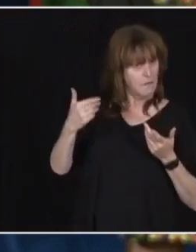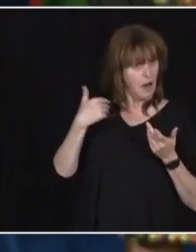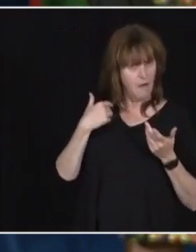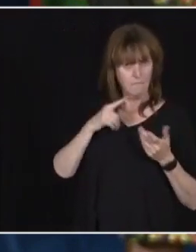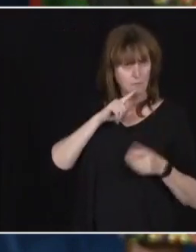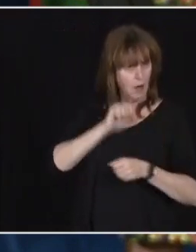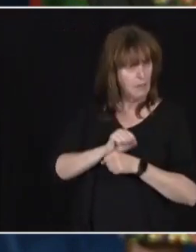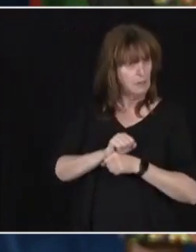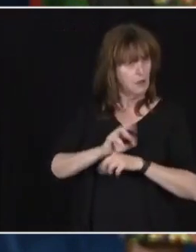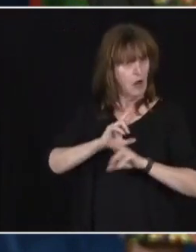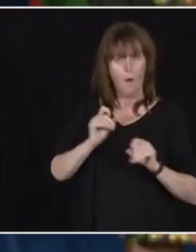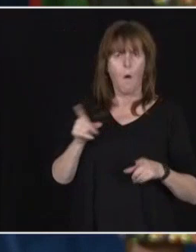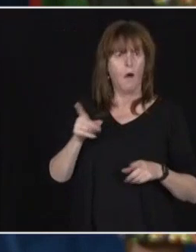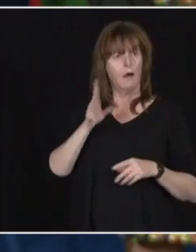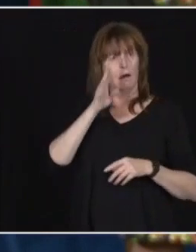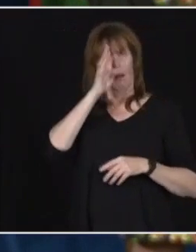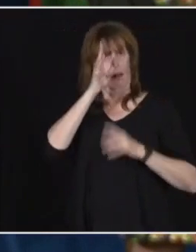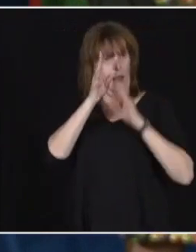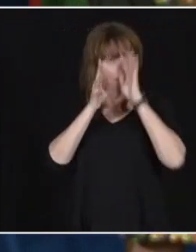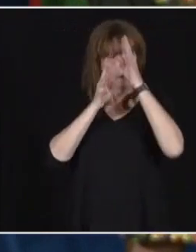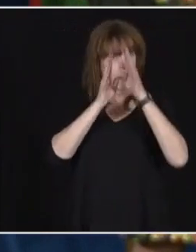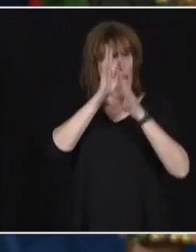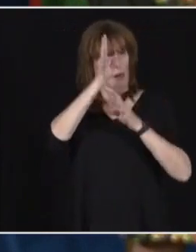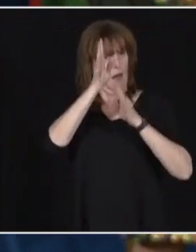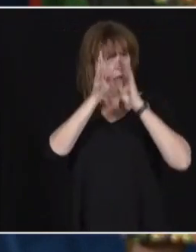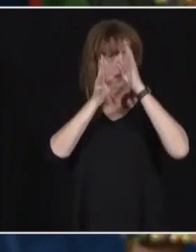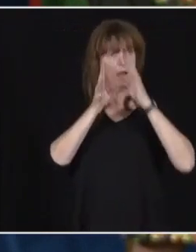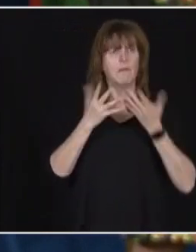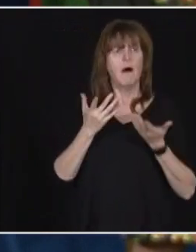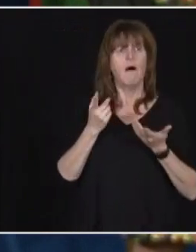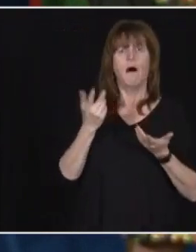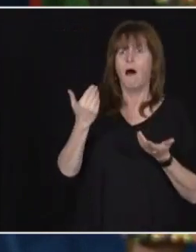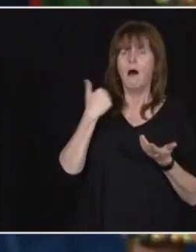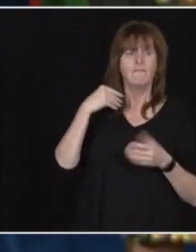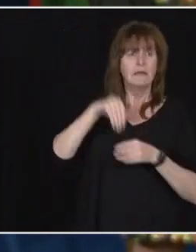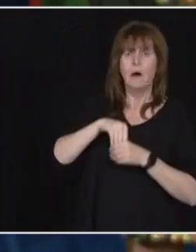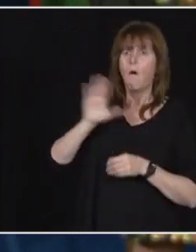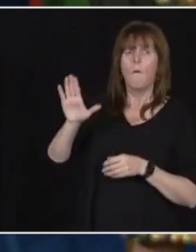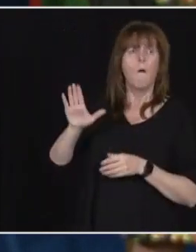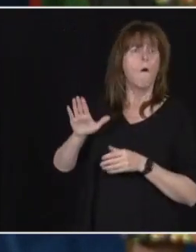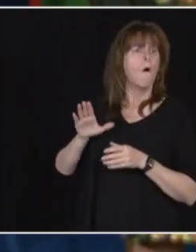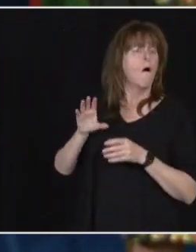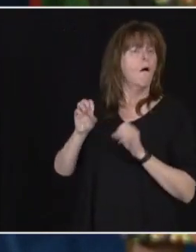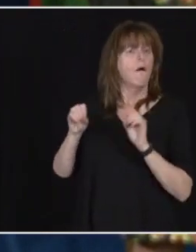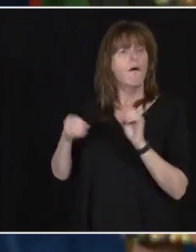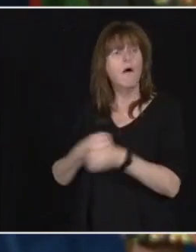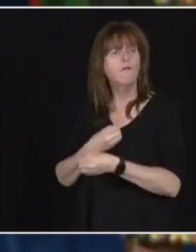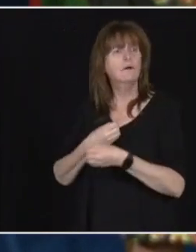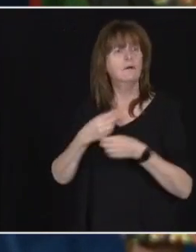wondering whether your government has a plan or if you are figuring things out as you go along.